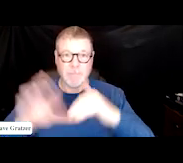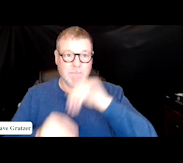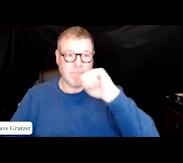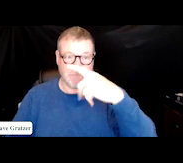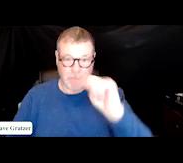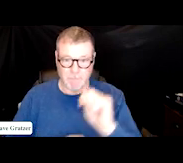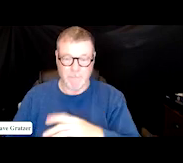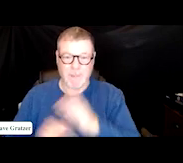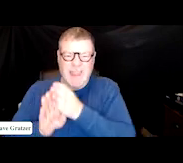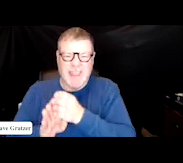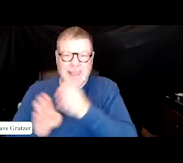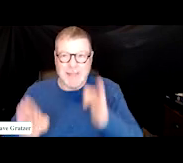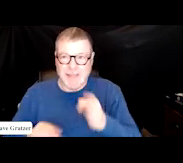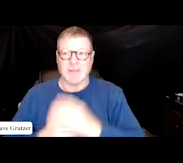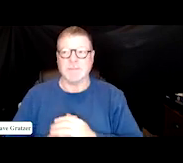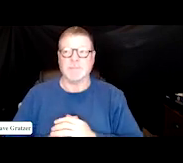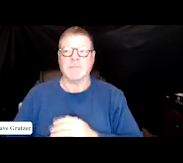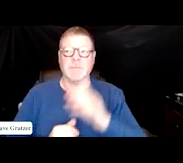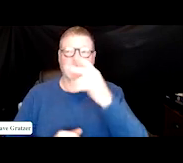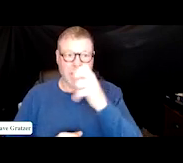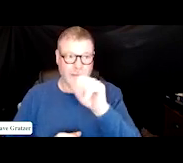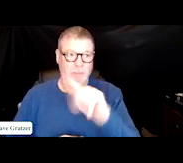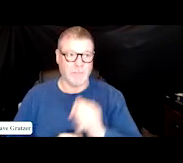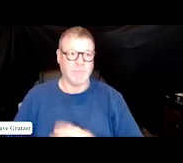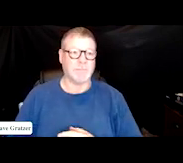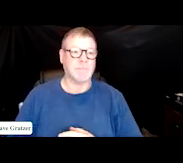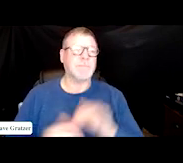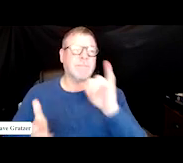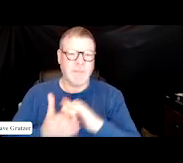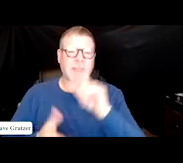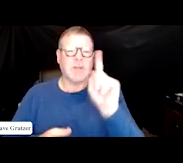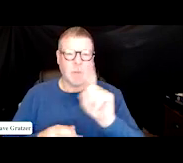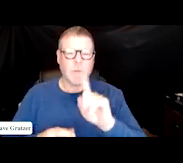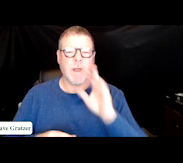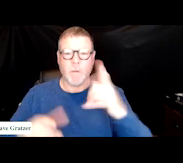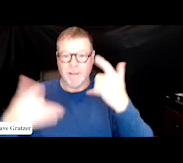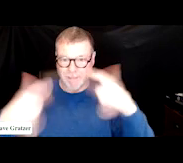next to the area where the team was at. That person was able to let us into the building.